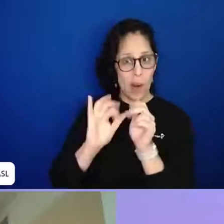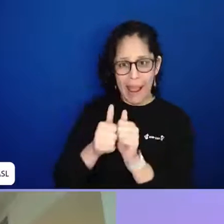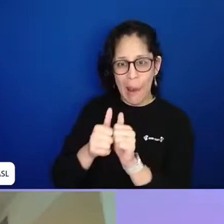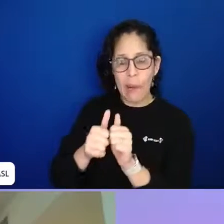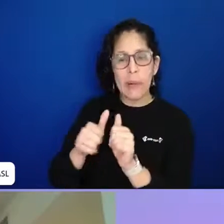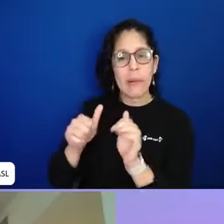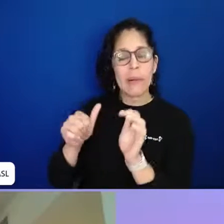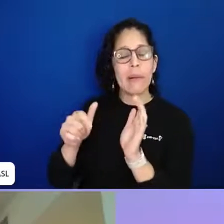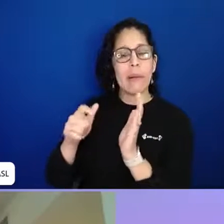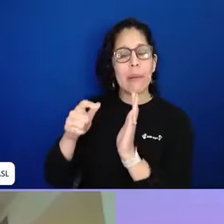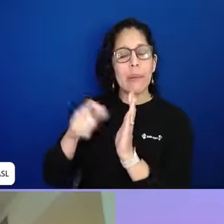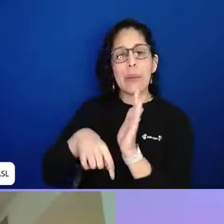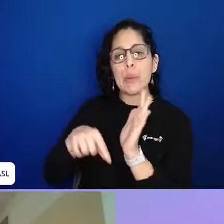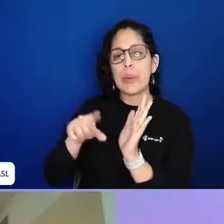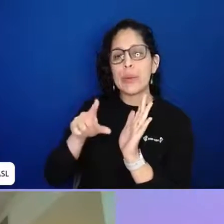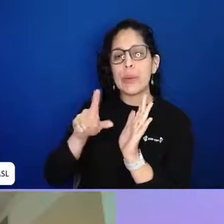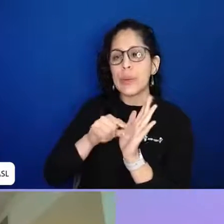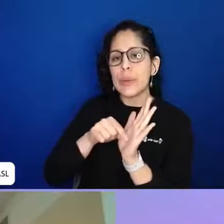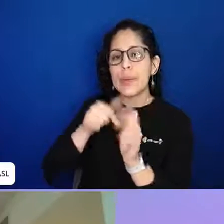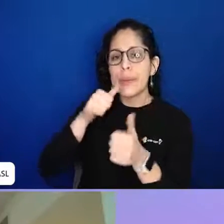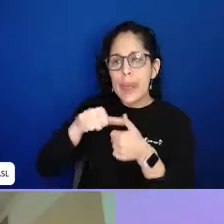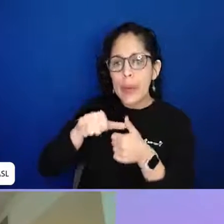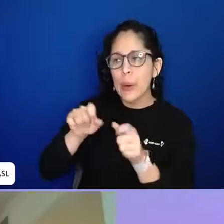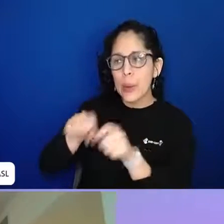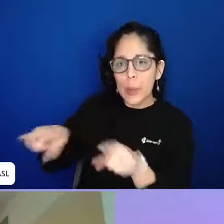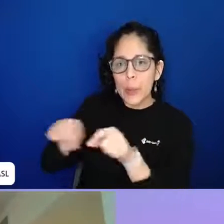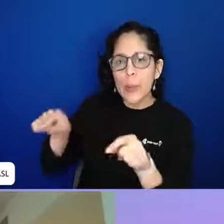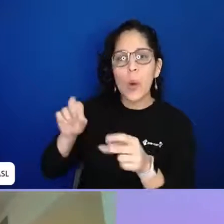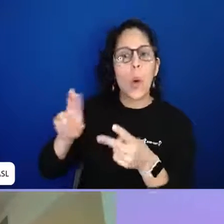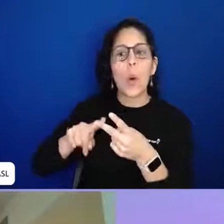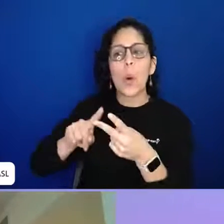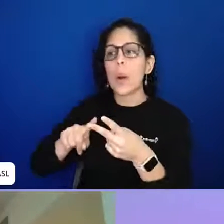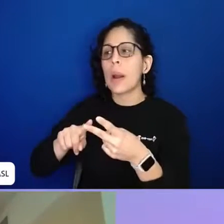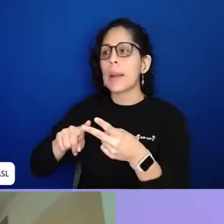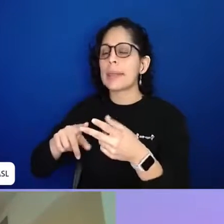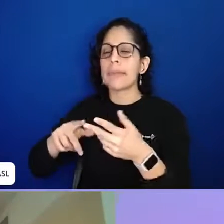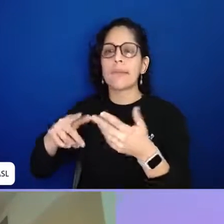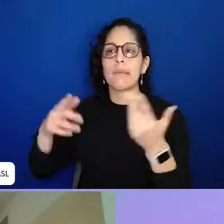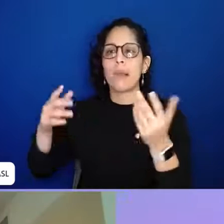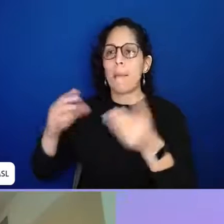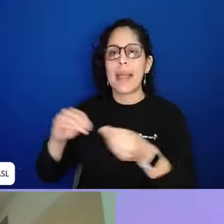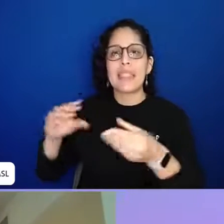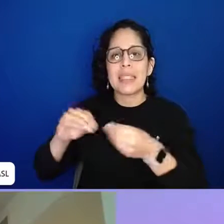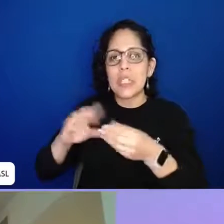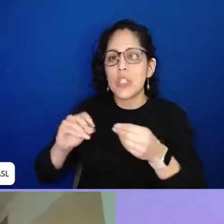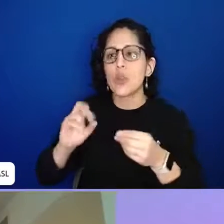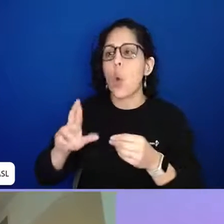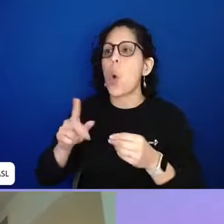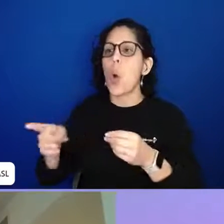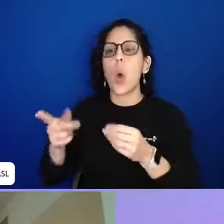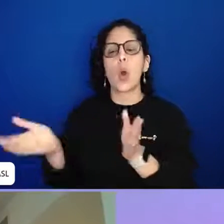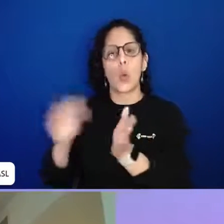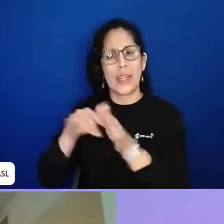it could be as simple as that, it could be done in a newsletter, it can be having them go back and retake just